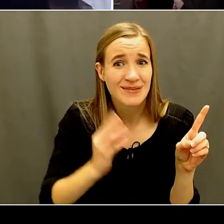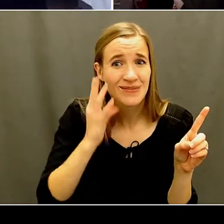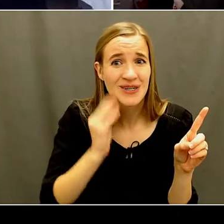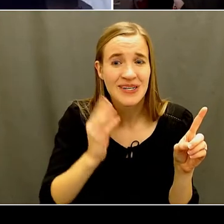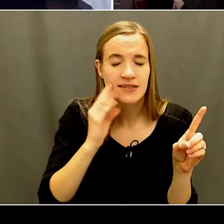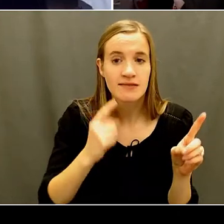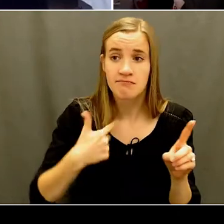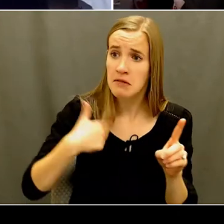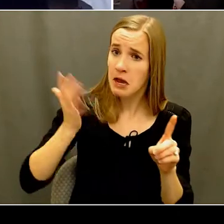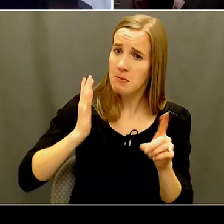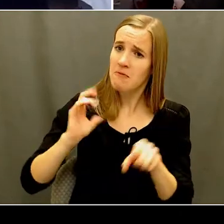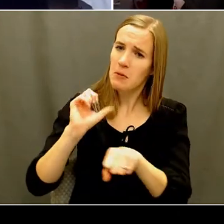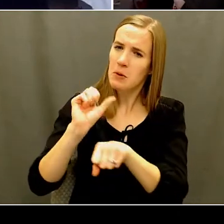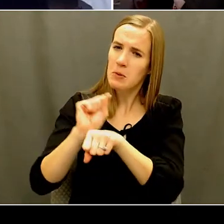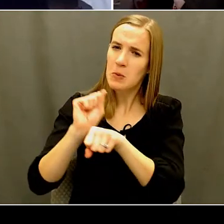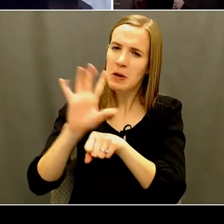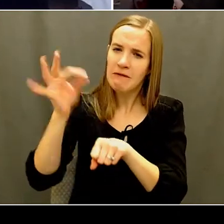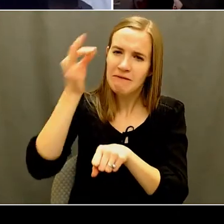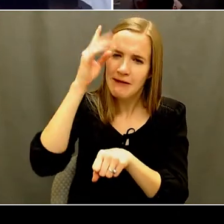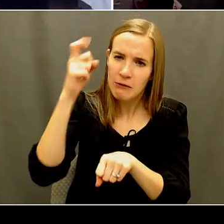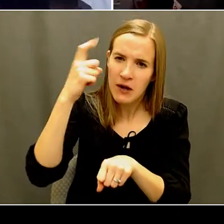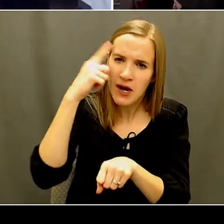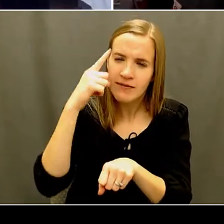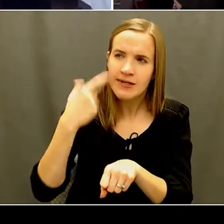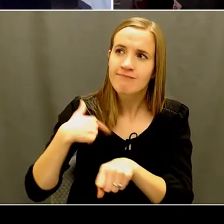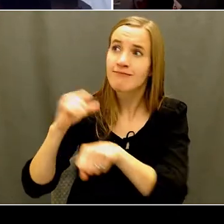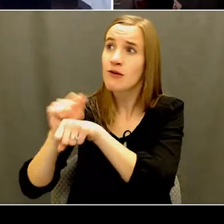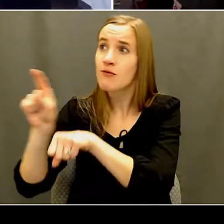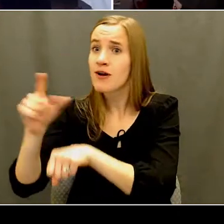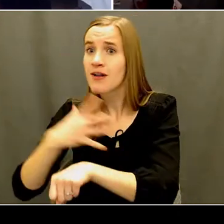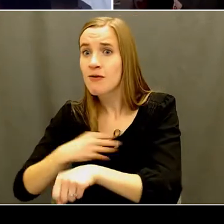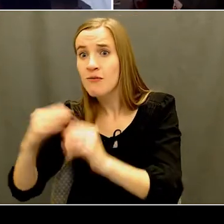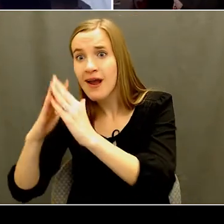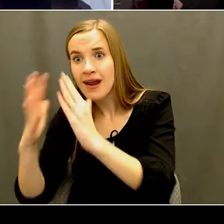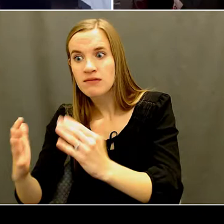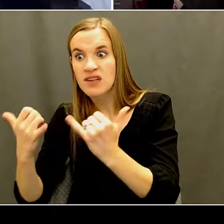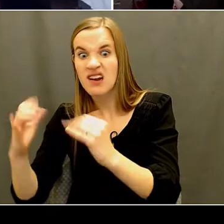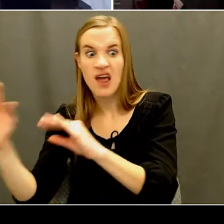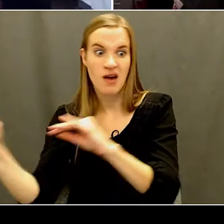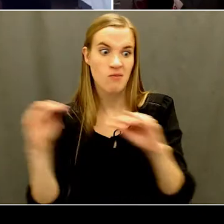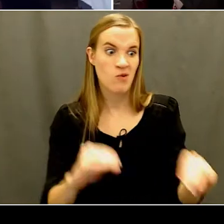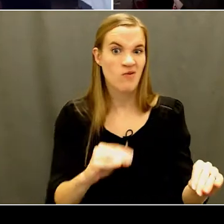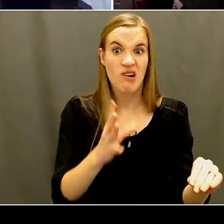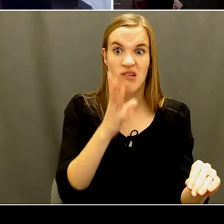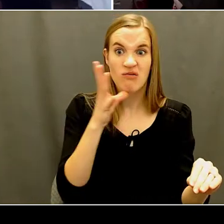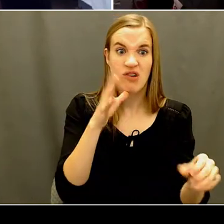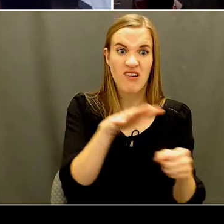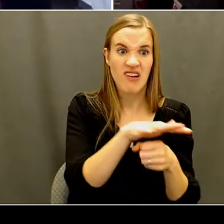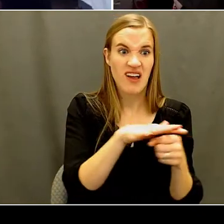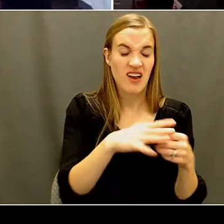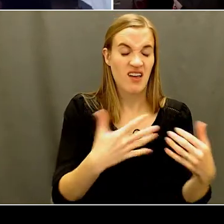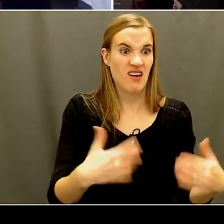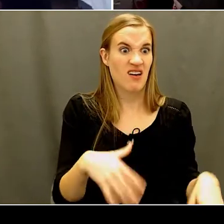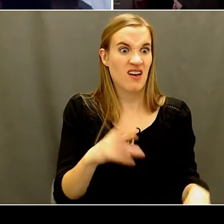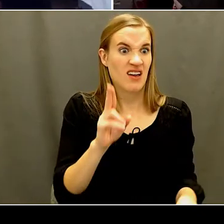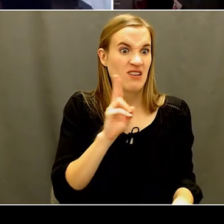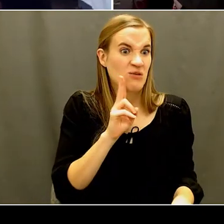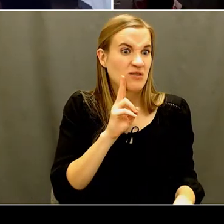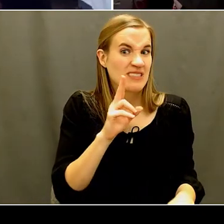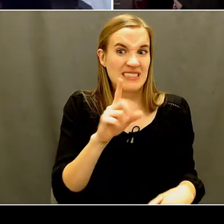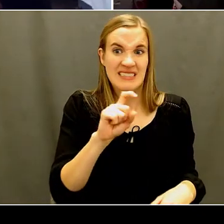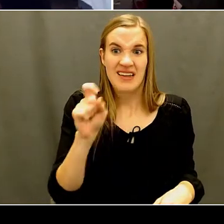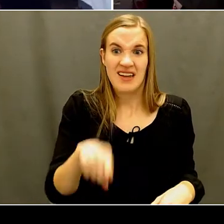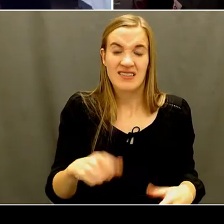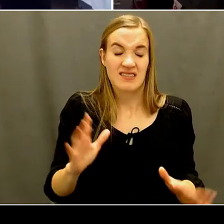the part of my experience in Houston was understanding, really, the kind of work